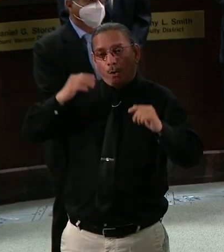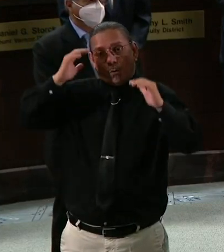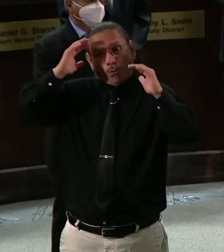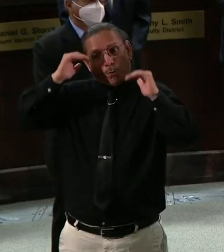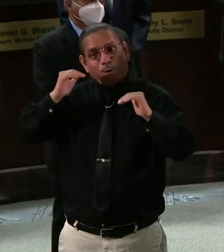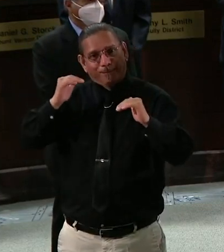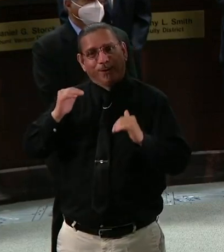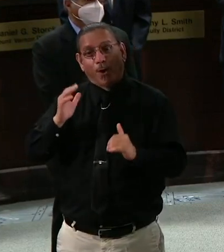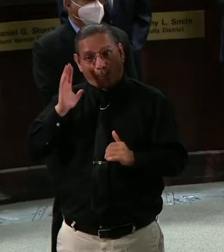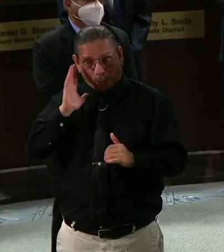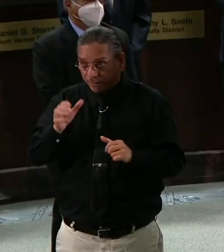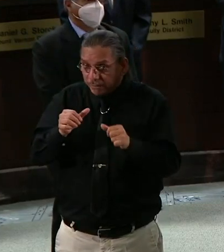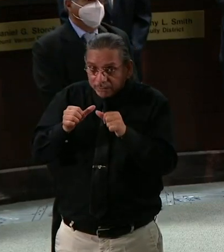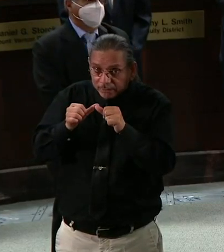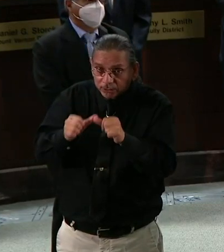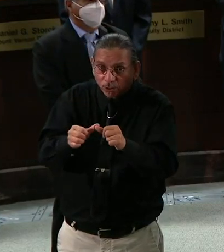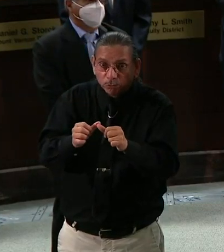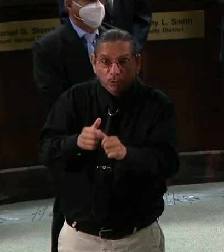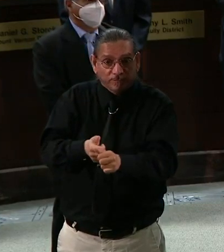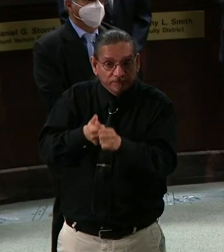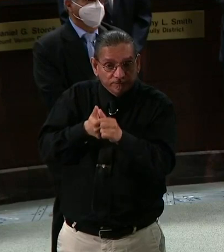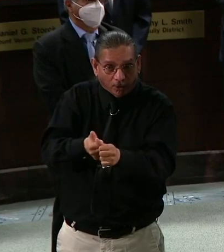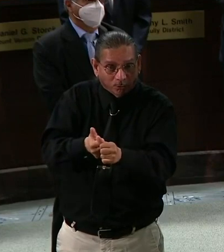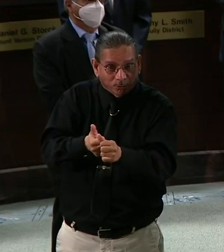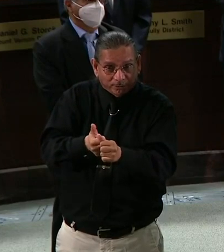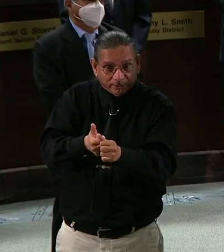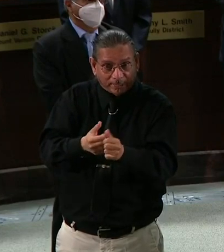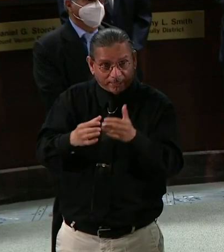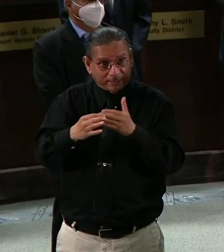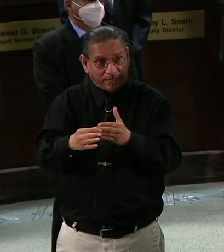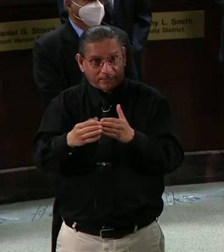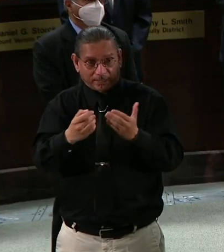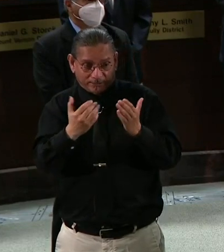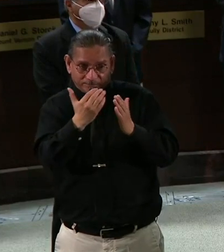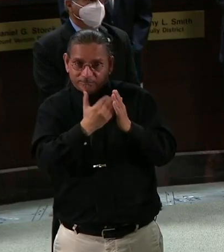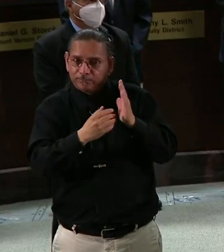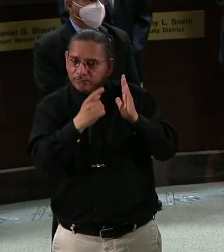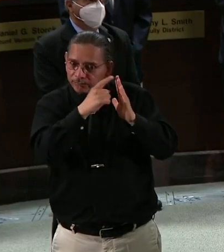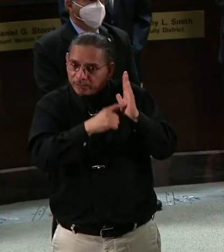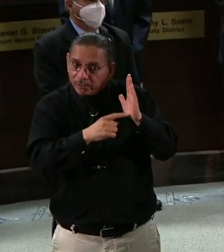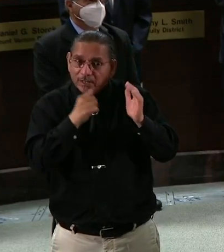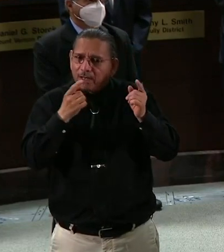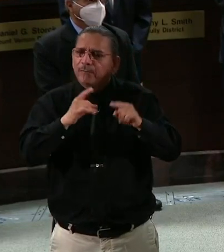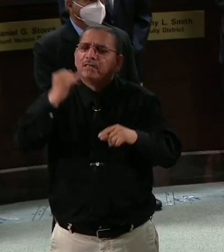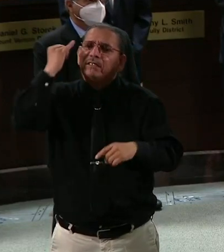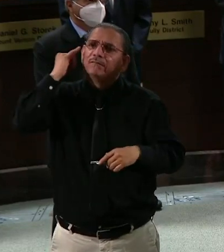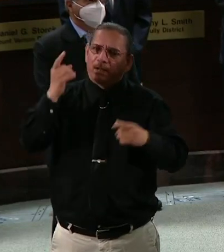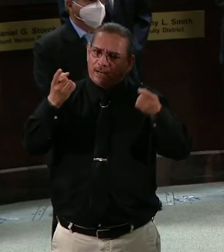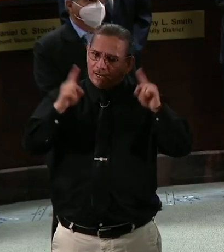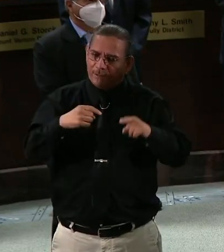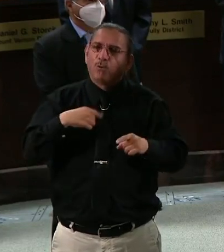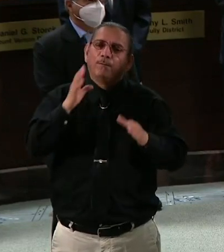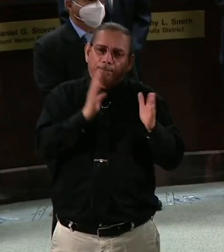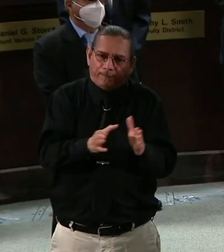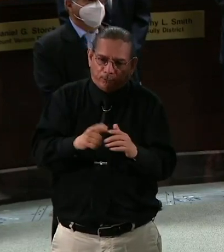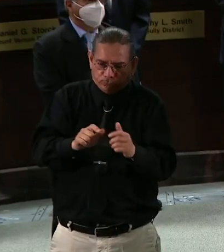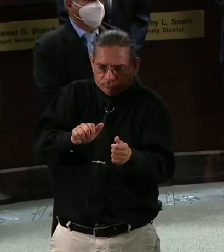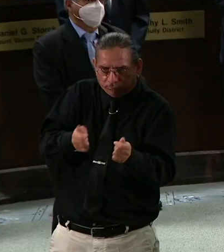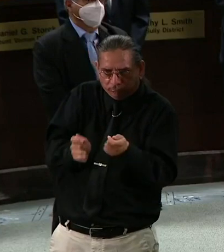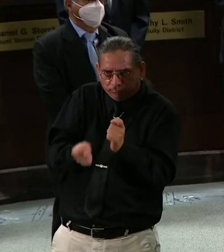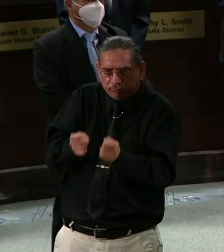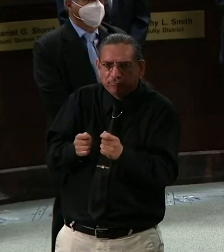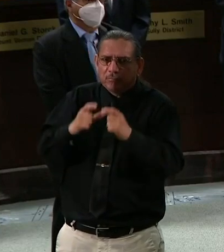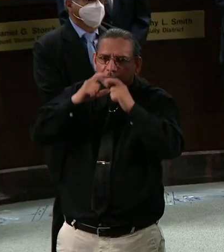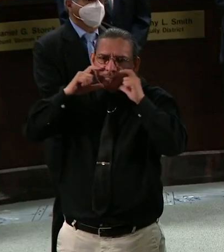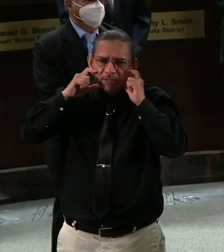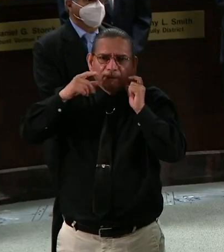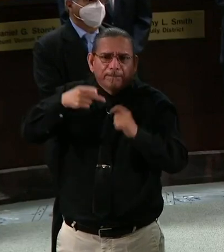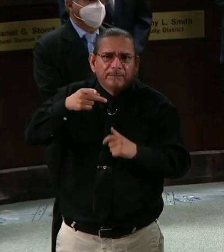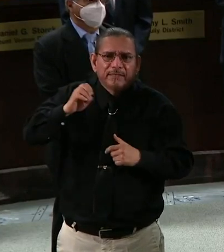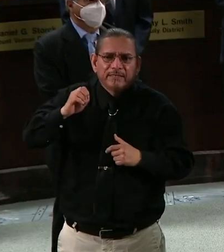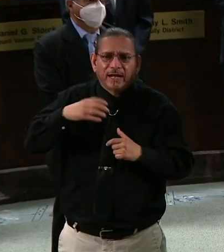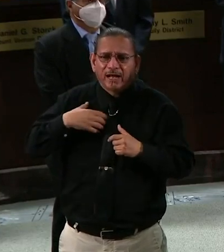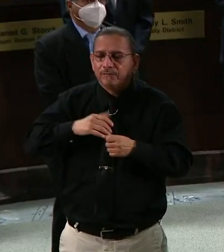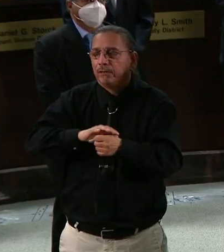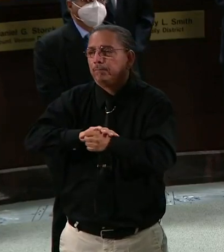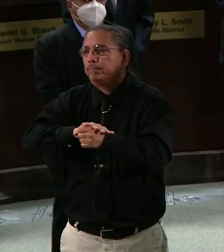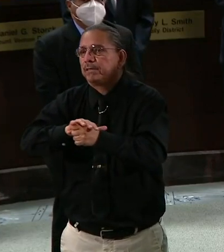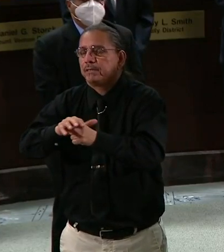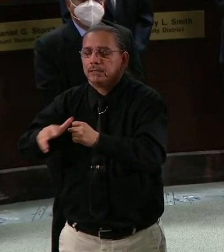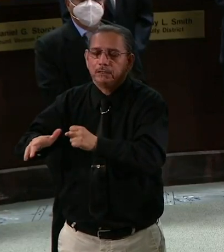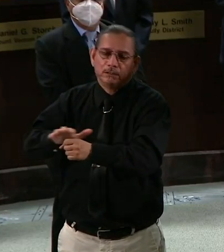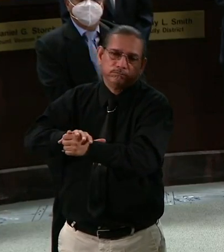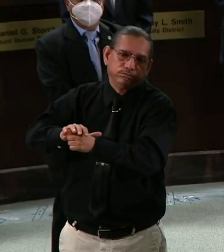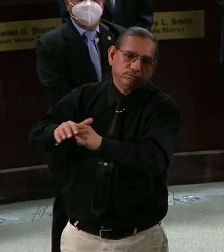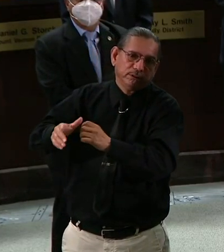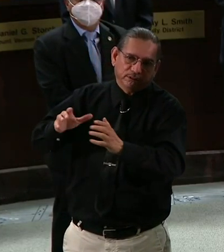CONVERGE AND I. AM HOPEFUL THAT